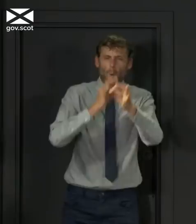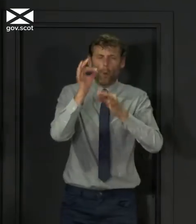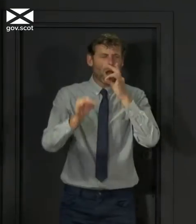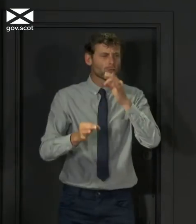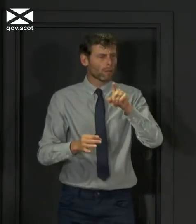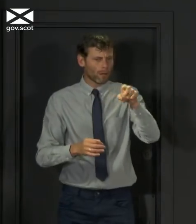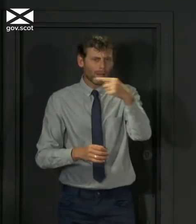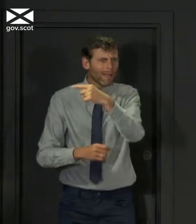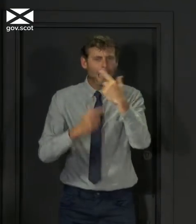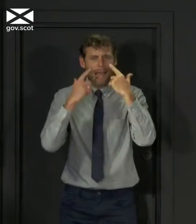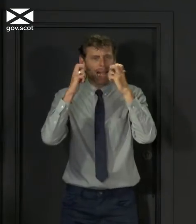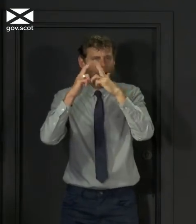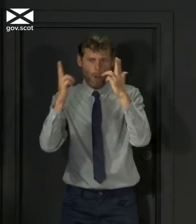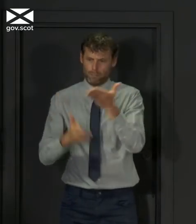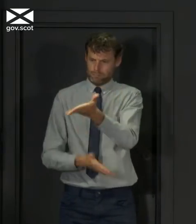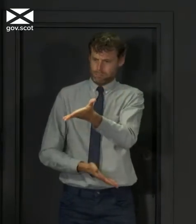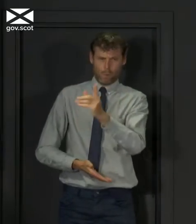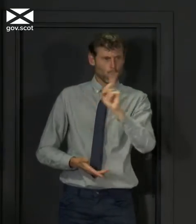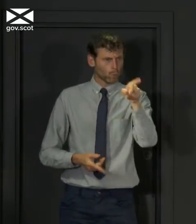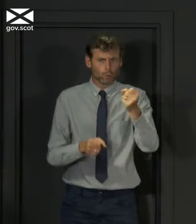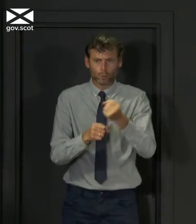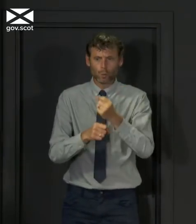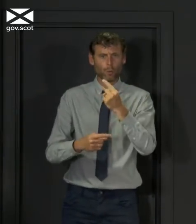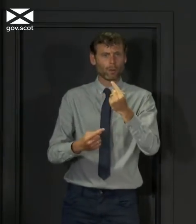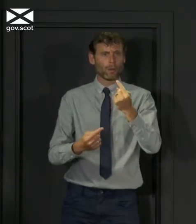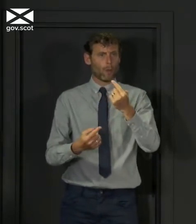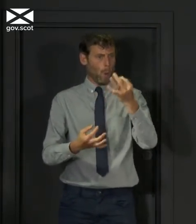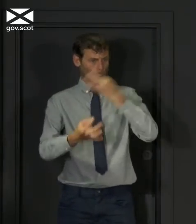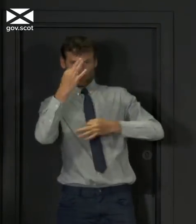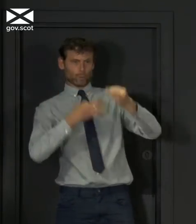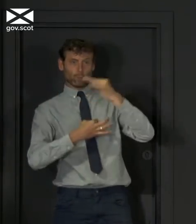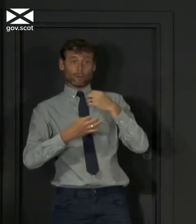by questions to me and the Health Secretary and others about why we didn't do more to